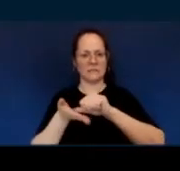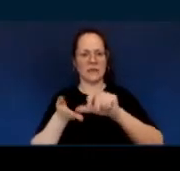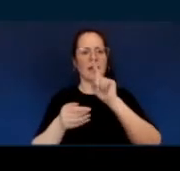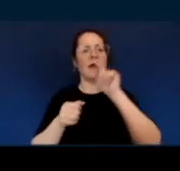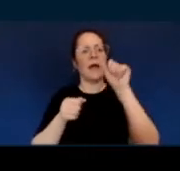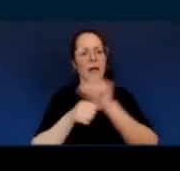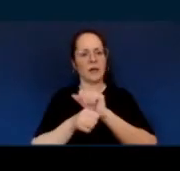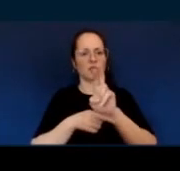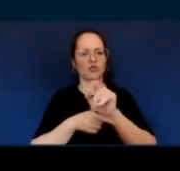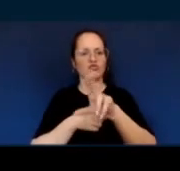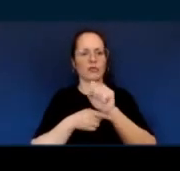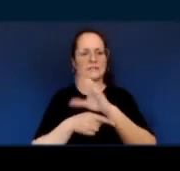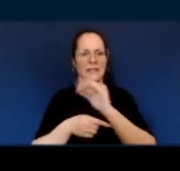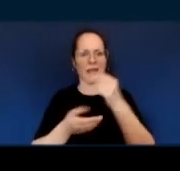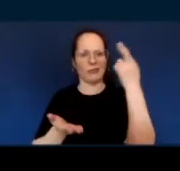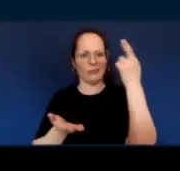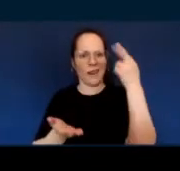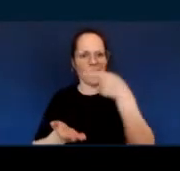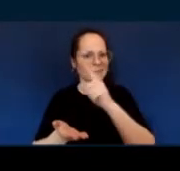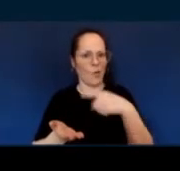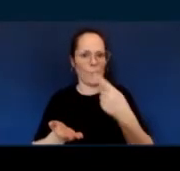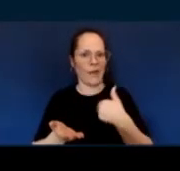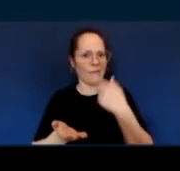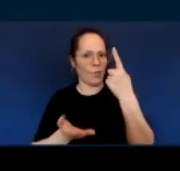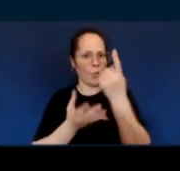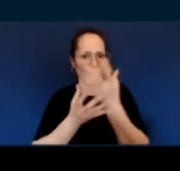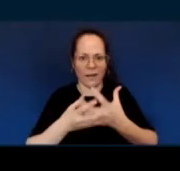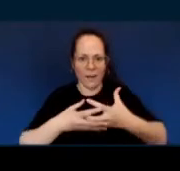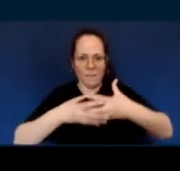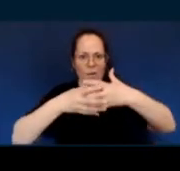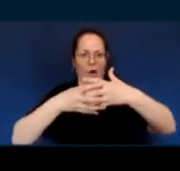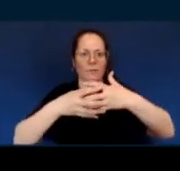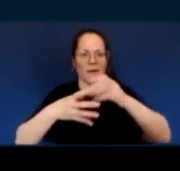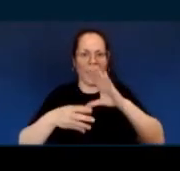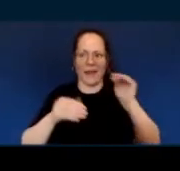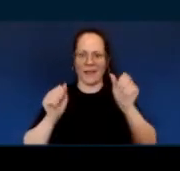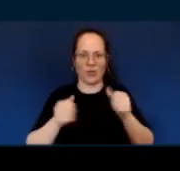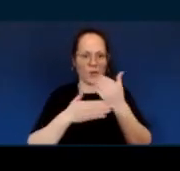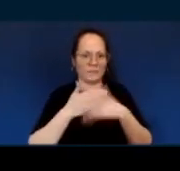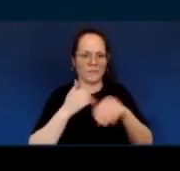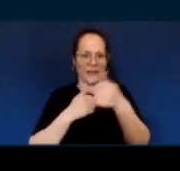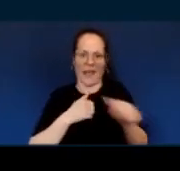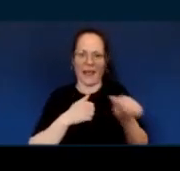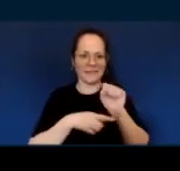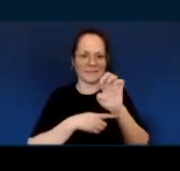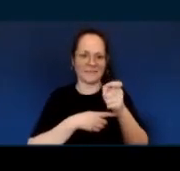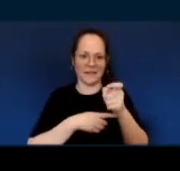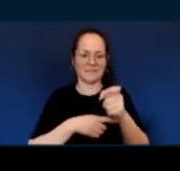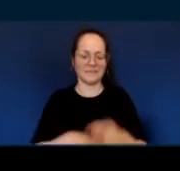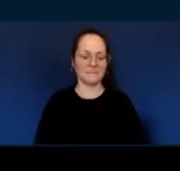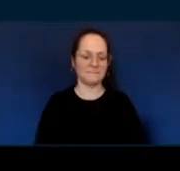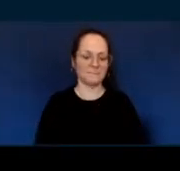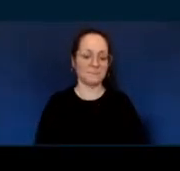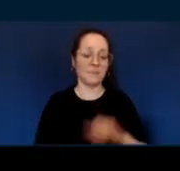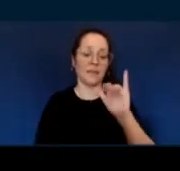AND REALIZED THEY ONLY HAD 1 COMPARTMENT AND THEY WERE RECEPTIVE TO ANY SECTION. THIS SERIES OF IMAGES OF THE